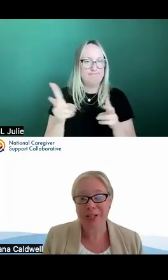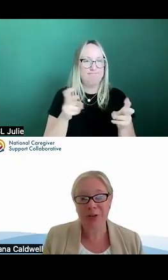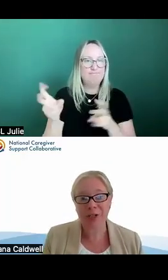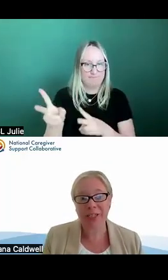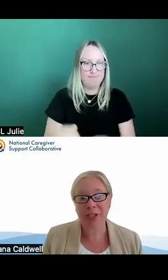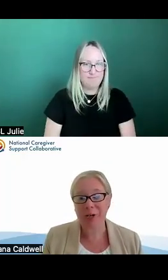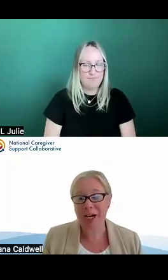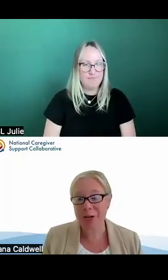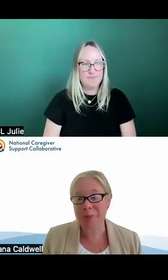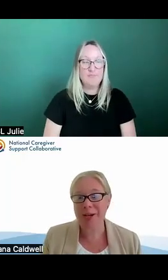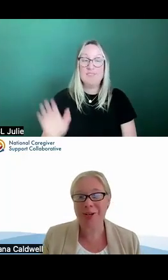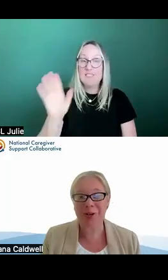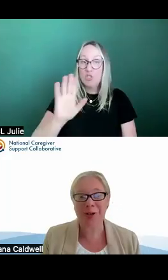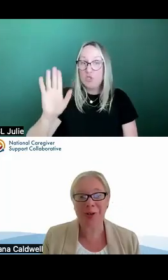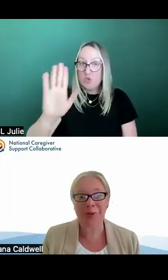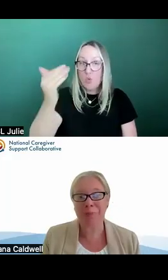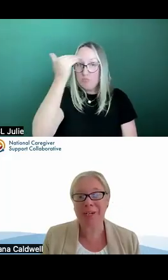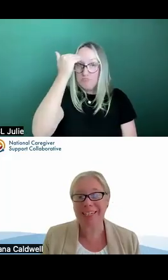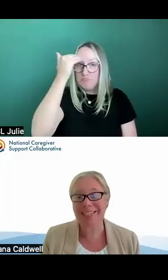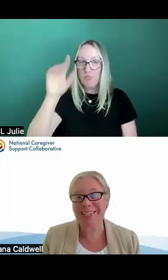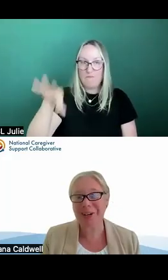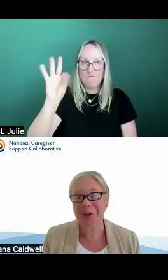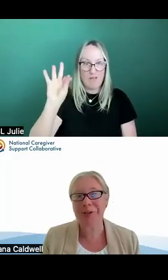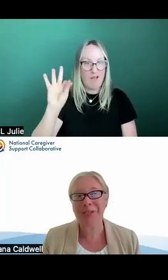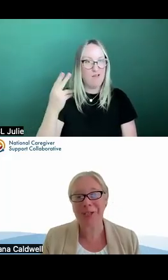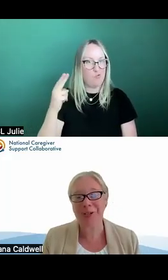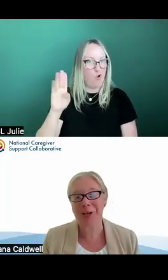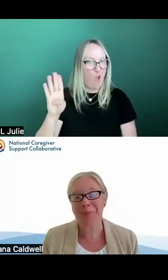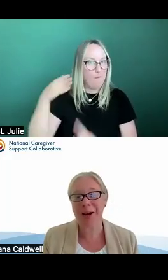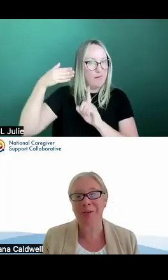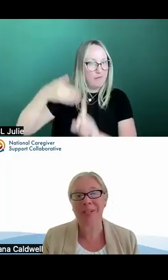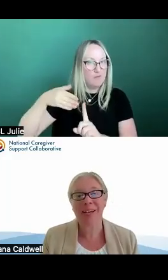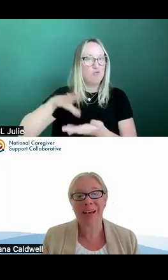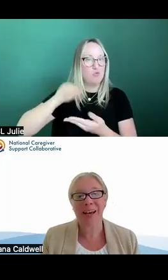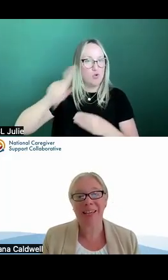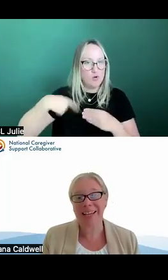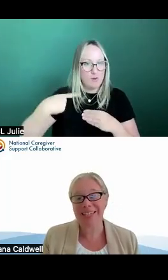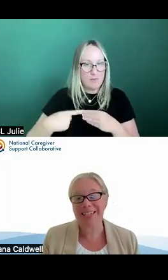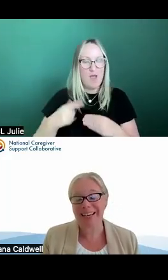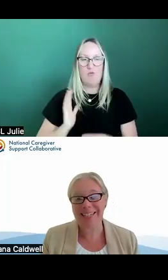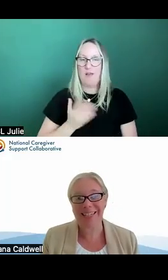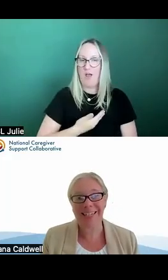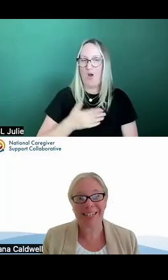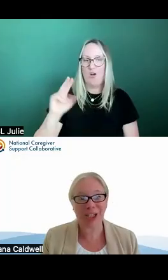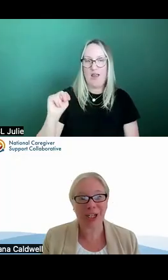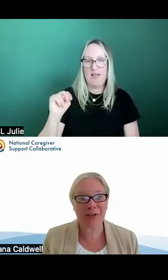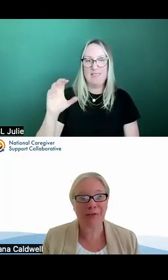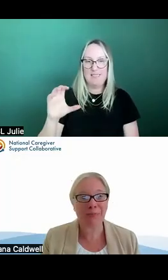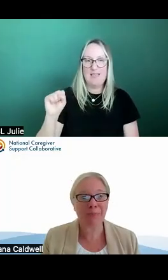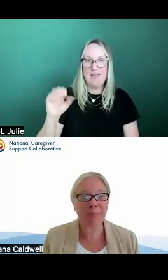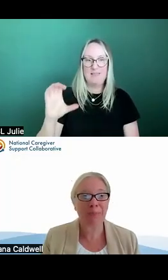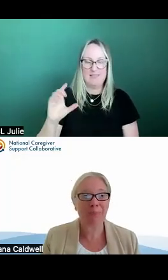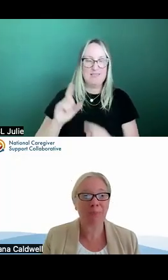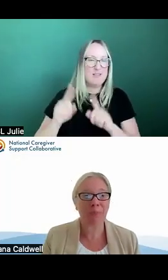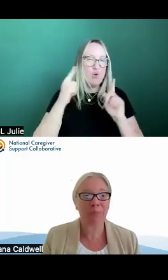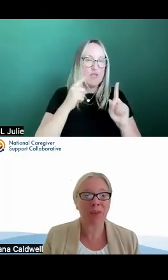this is really your hub and your place to go to learn about the NCSC initiative.